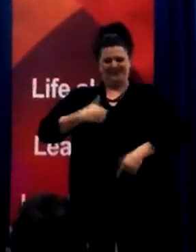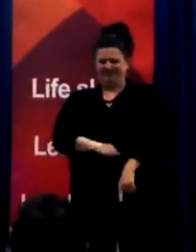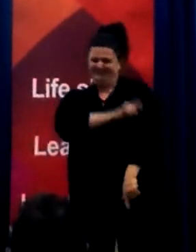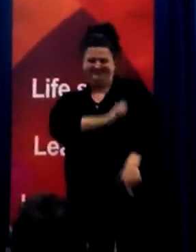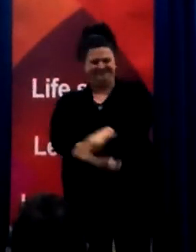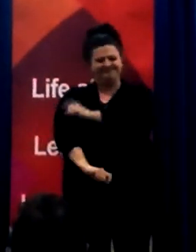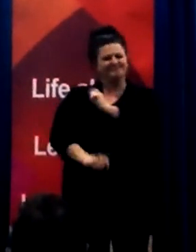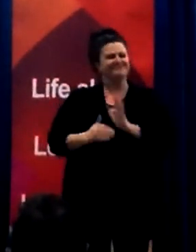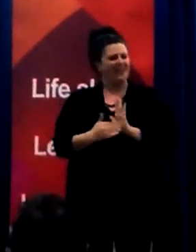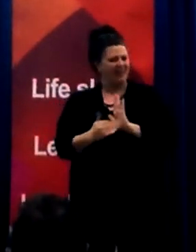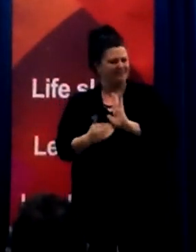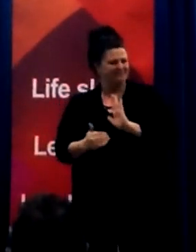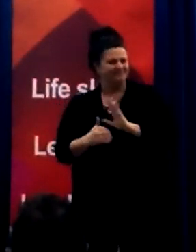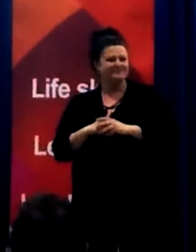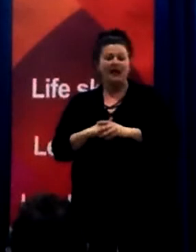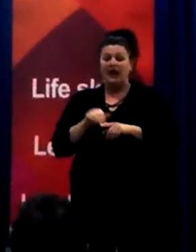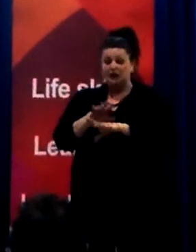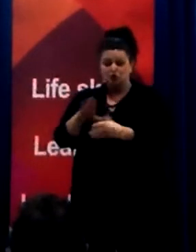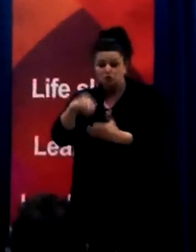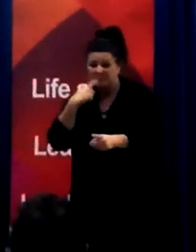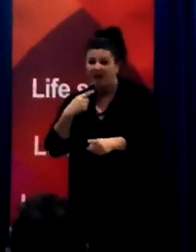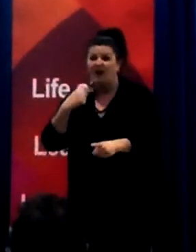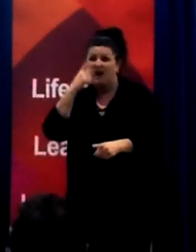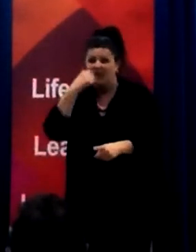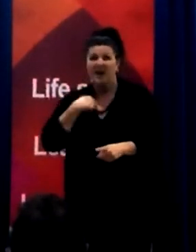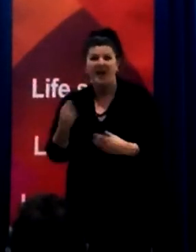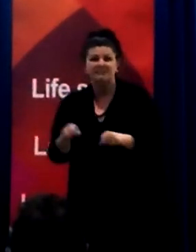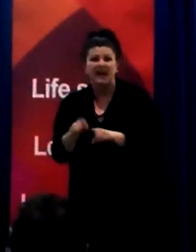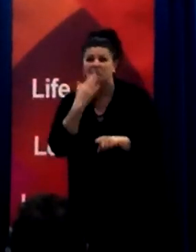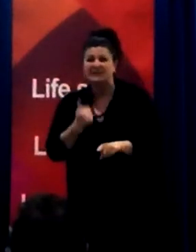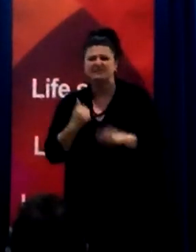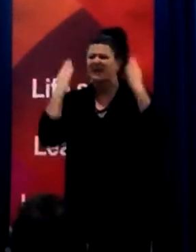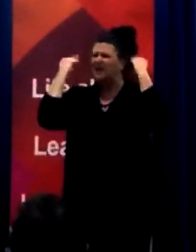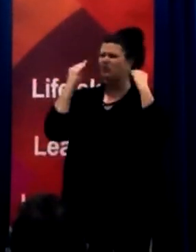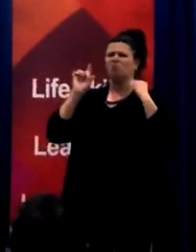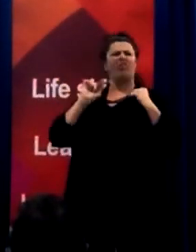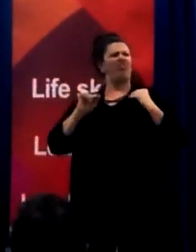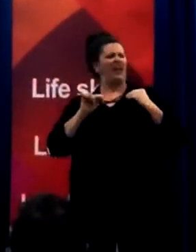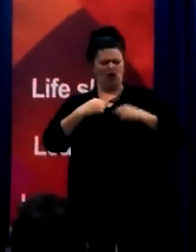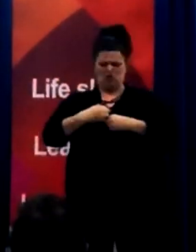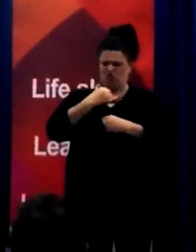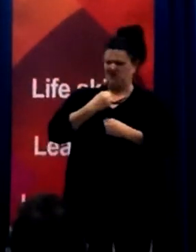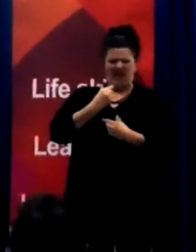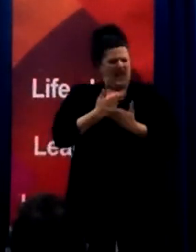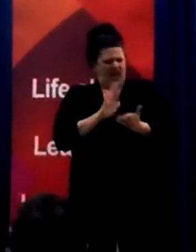They’d say, “Can I get one?” or, “What is a hearing loss?” “How does the Roger work?”